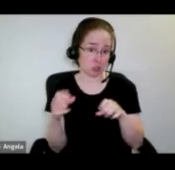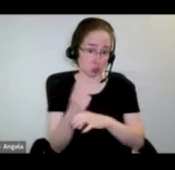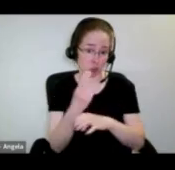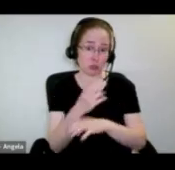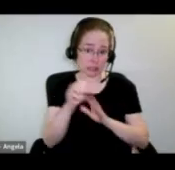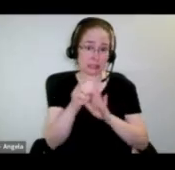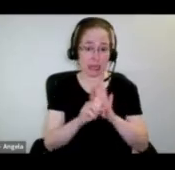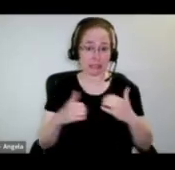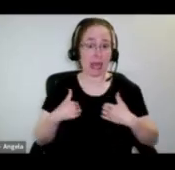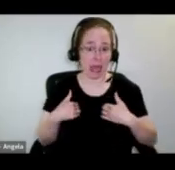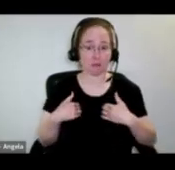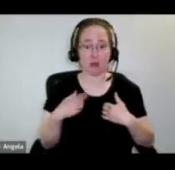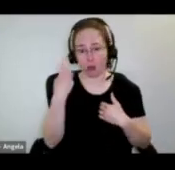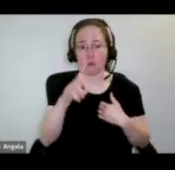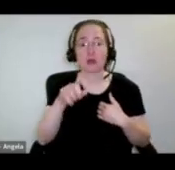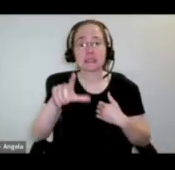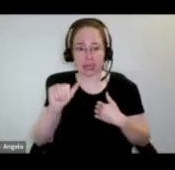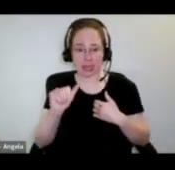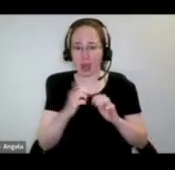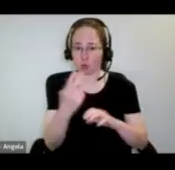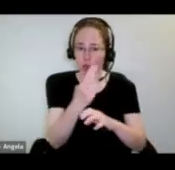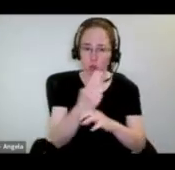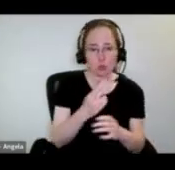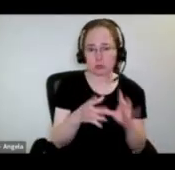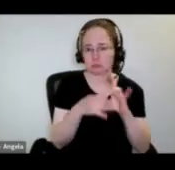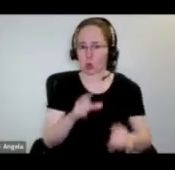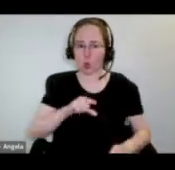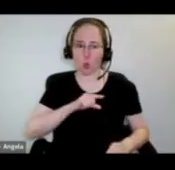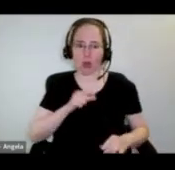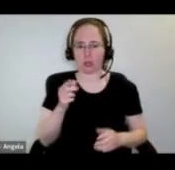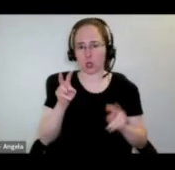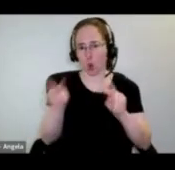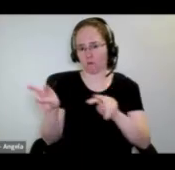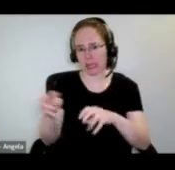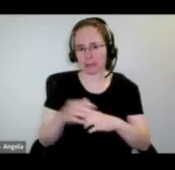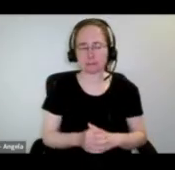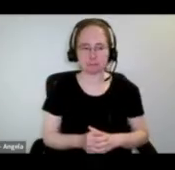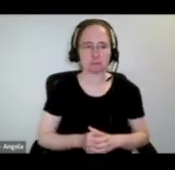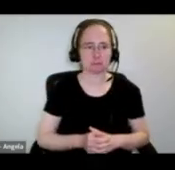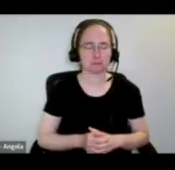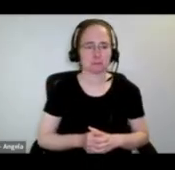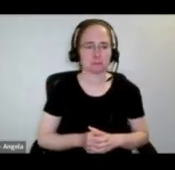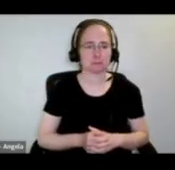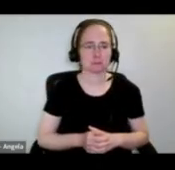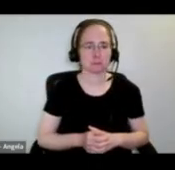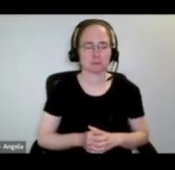Rosa Plasencia: As you can imagine, there are many possibilities and uses that states have for this data regarding quality oversight.